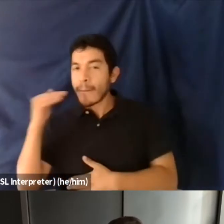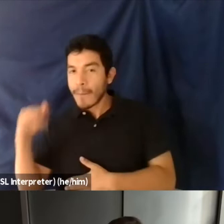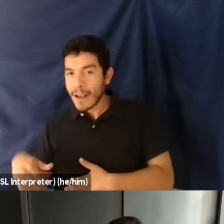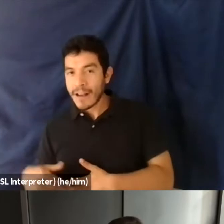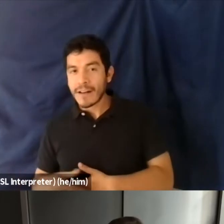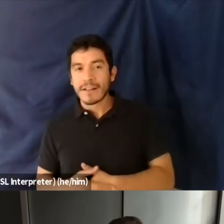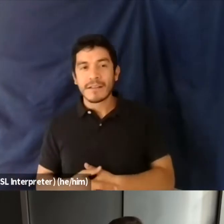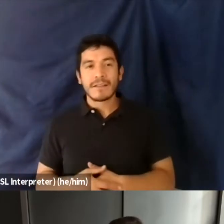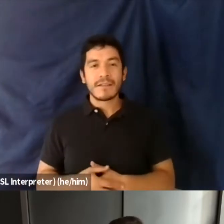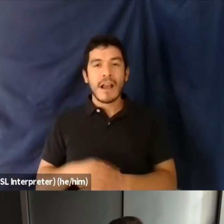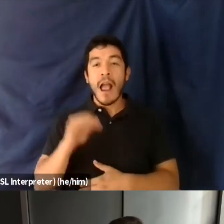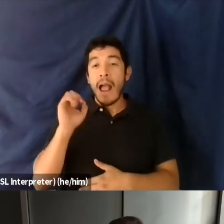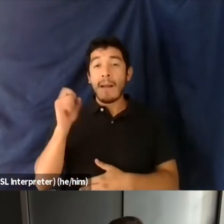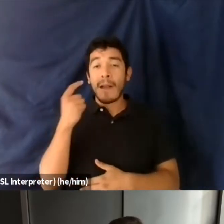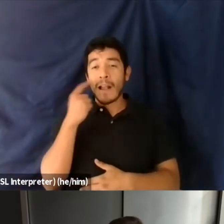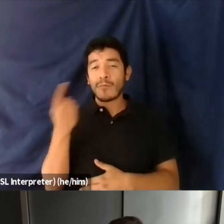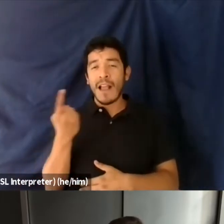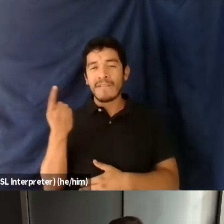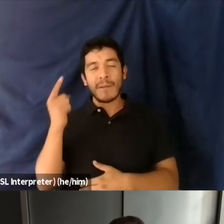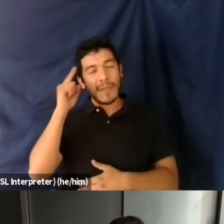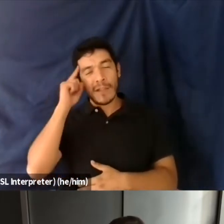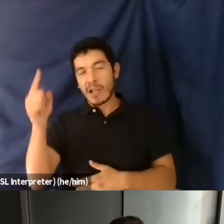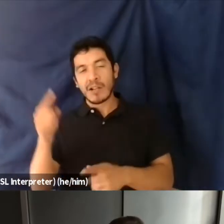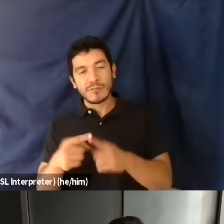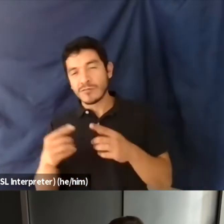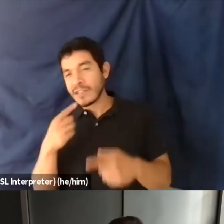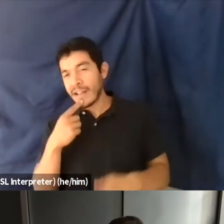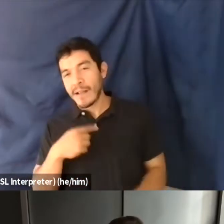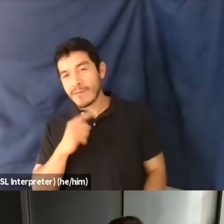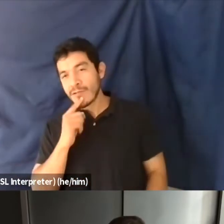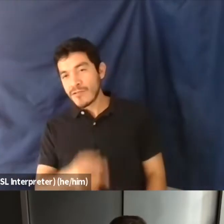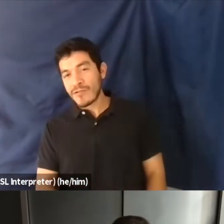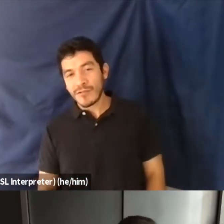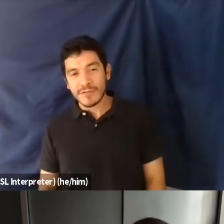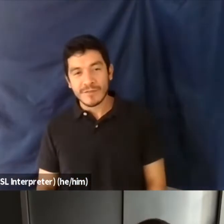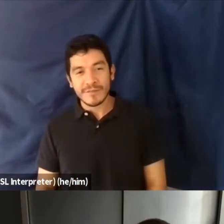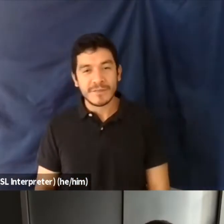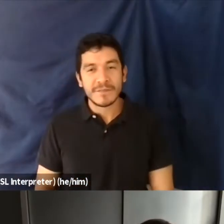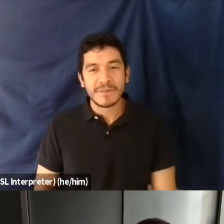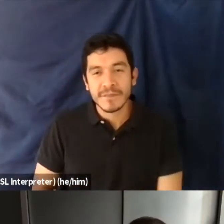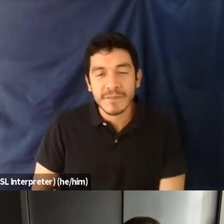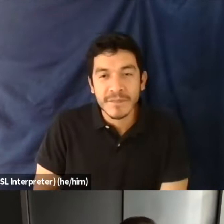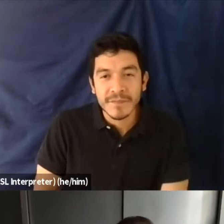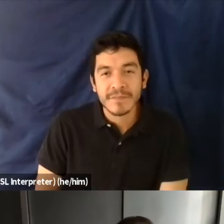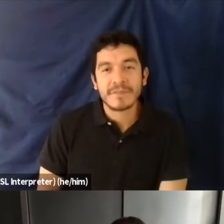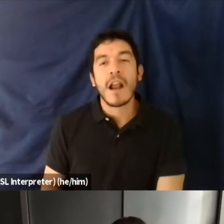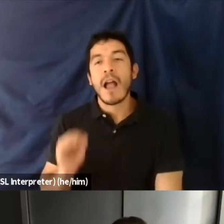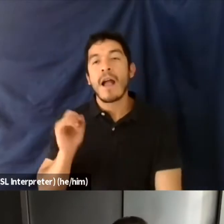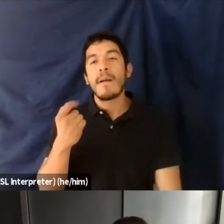And Max will have something genius to say, I'm sure. I mean, I'm also, I, you know,